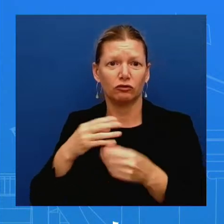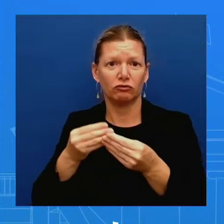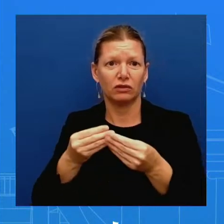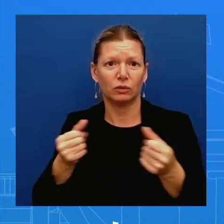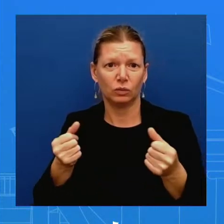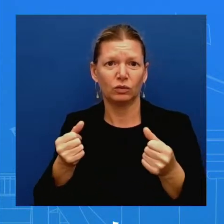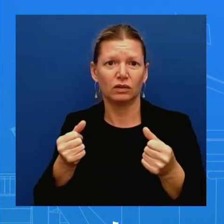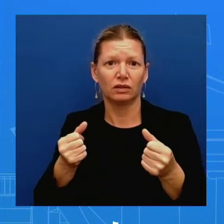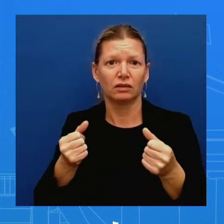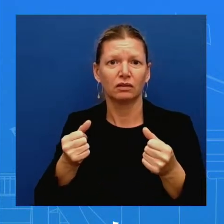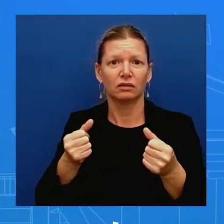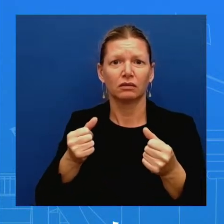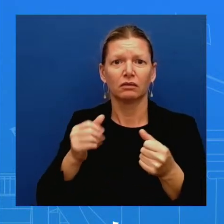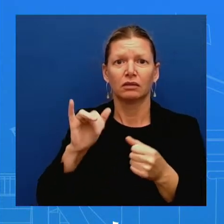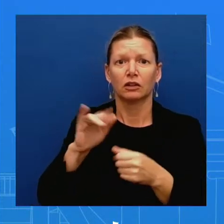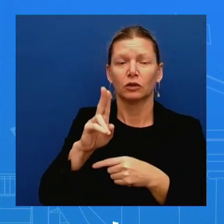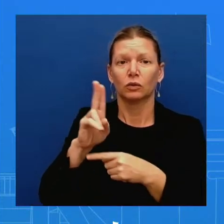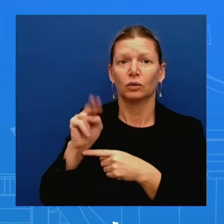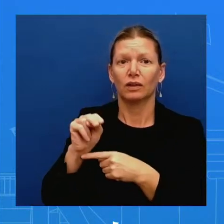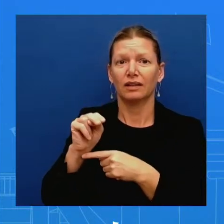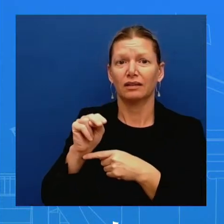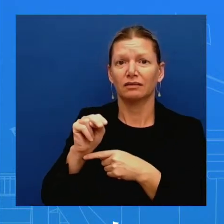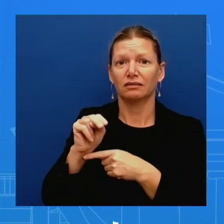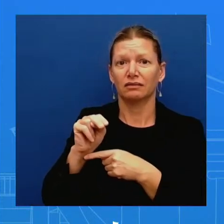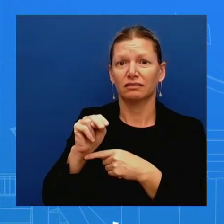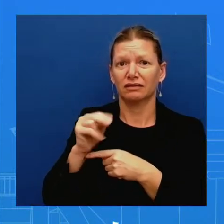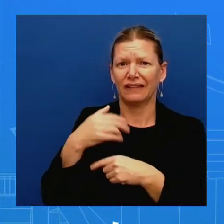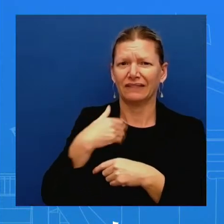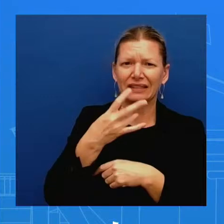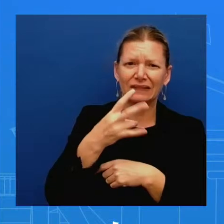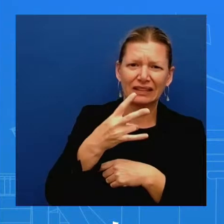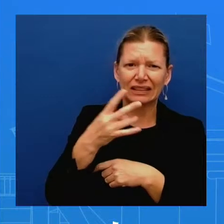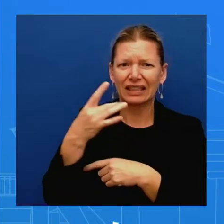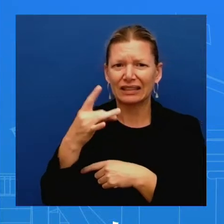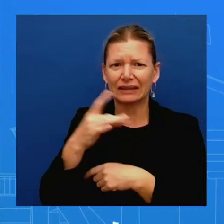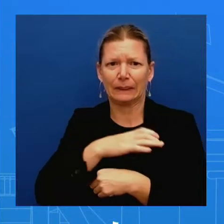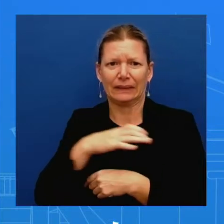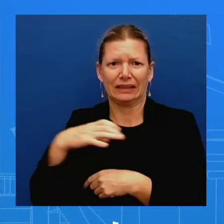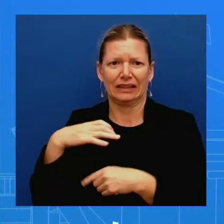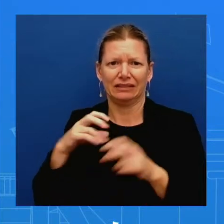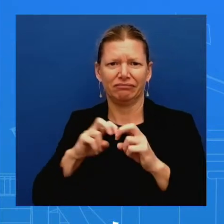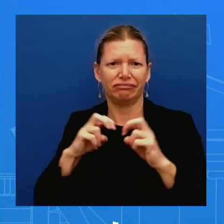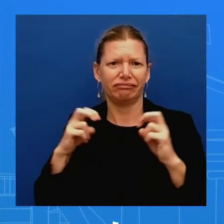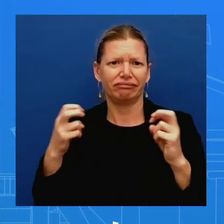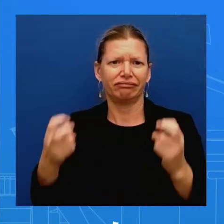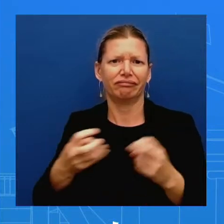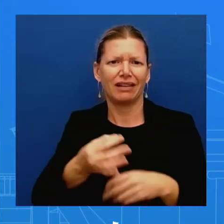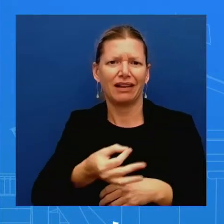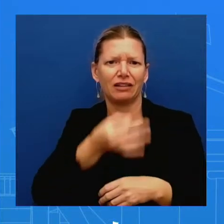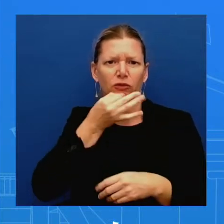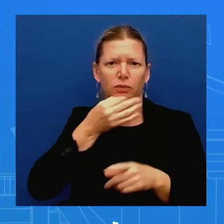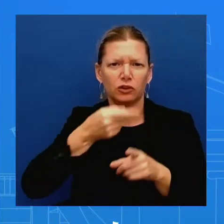a body that documented violations of U.N. sanctions related to the DPRK. We will continue to examine all possibilities